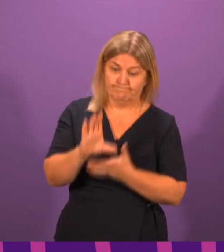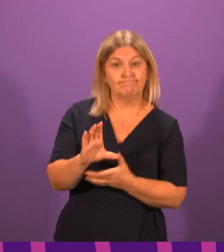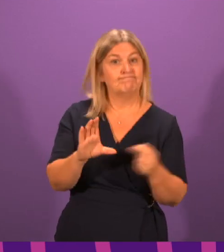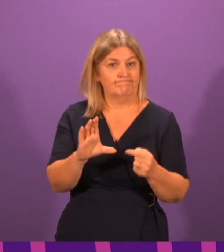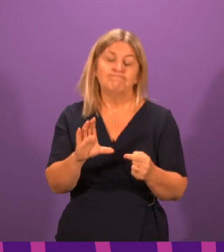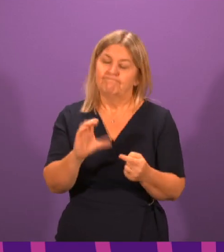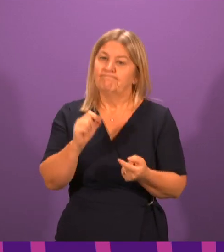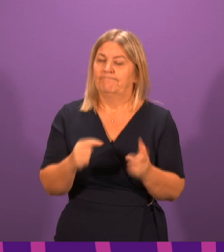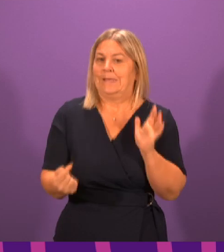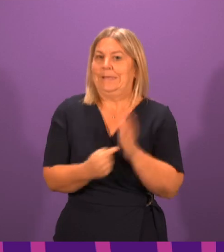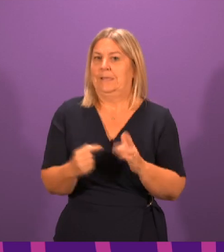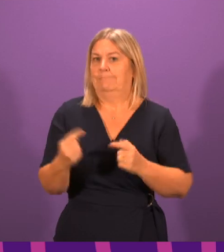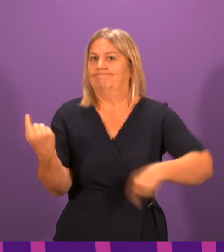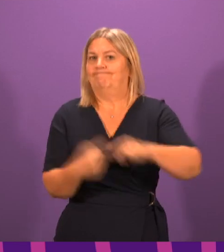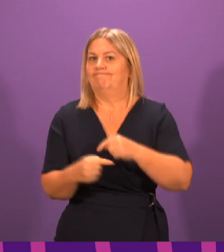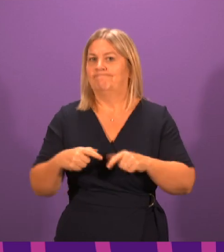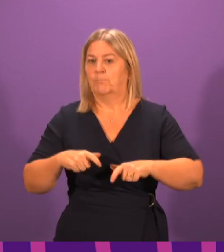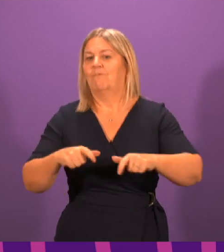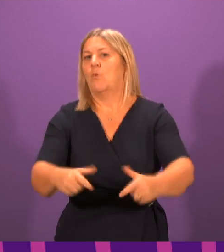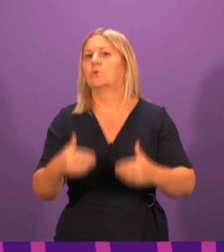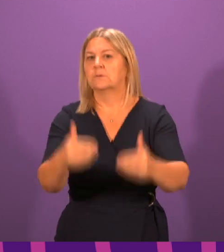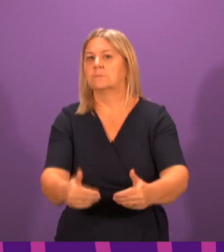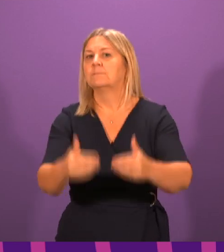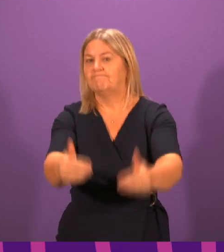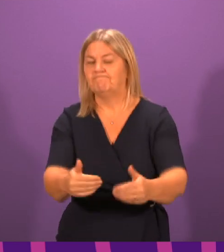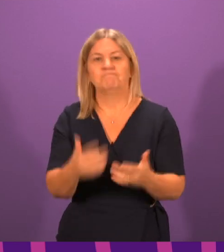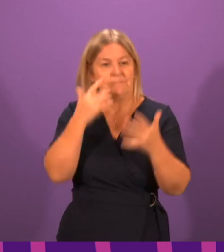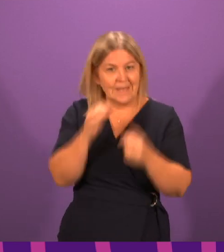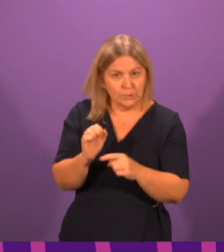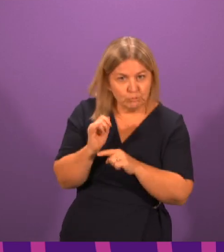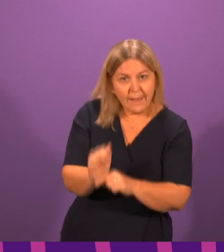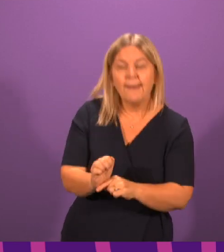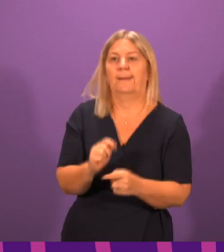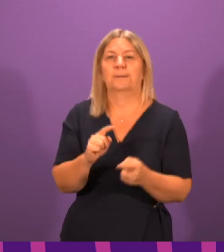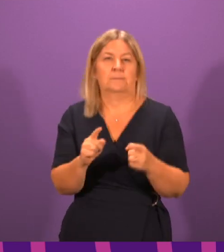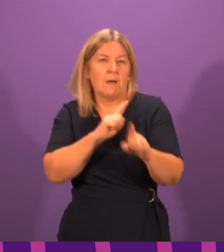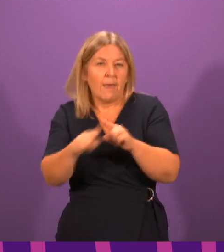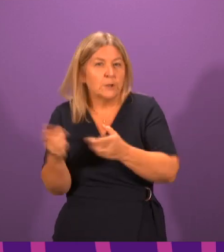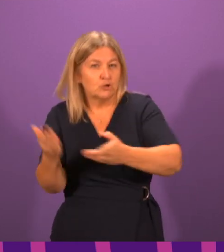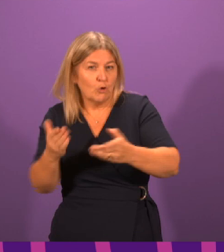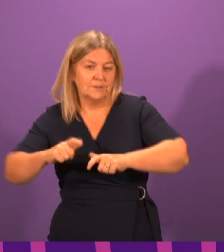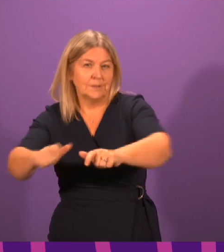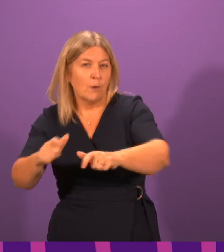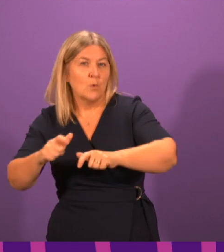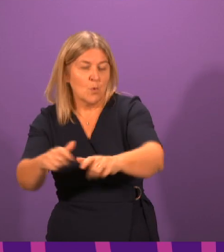the next phase: our vaccination programmes, test and protect and sustaining our essential services.